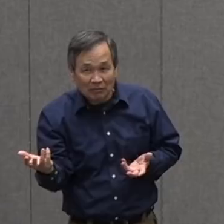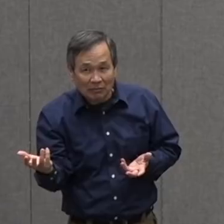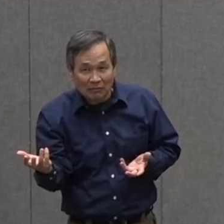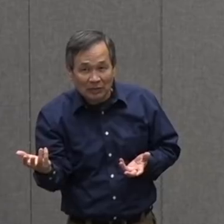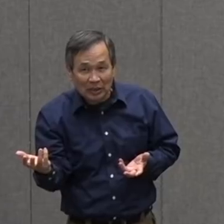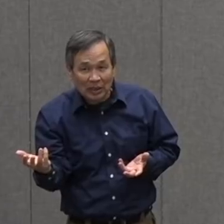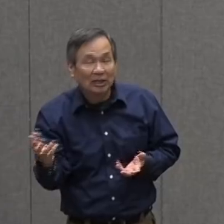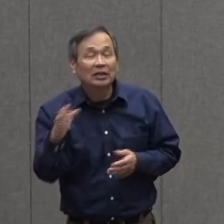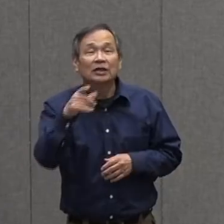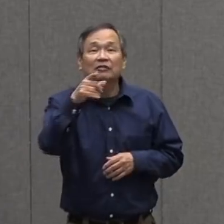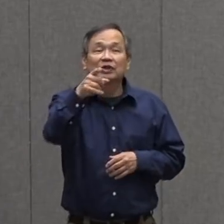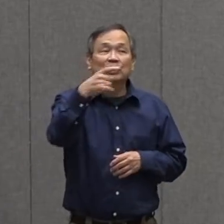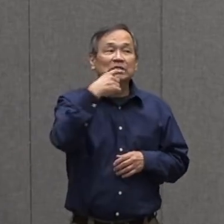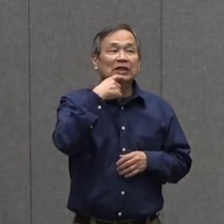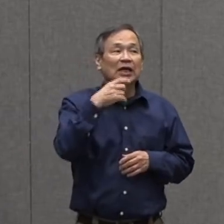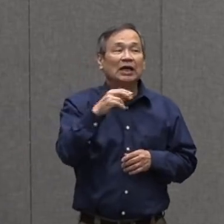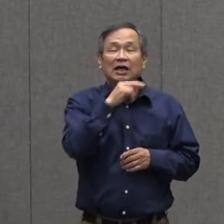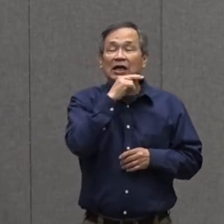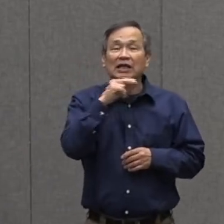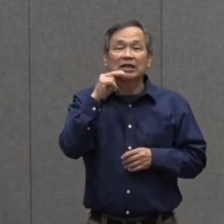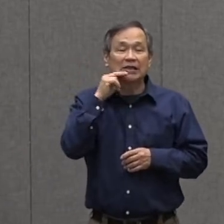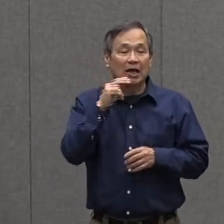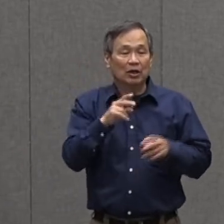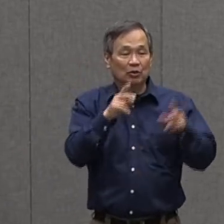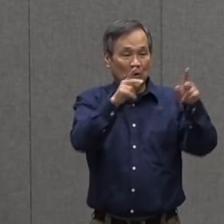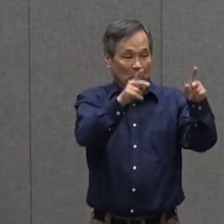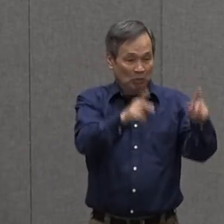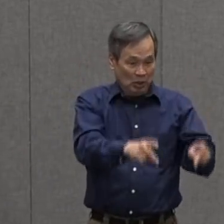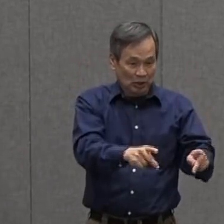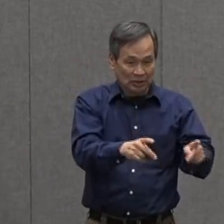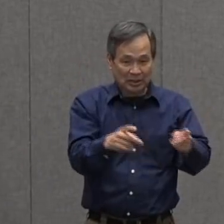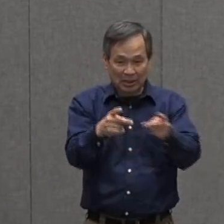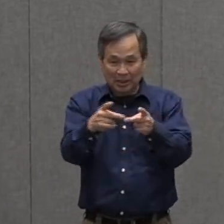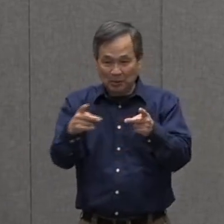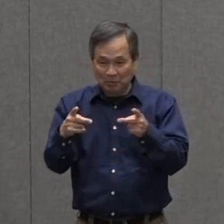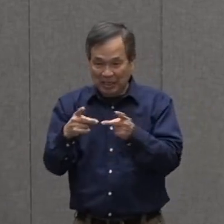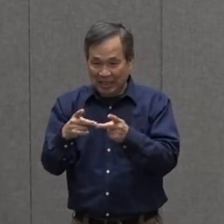If you said a noun is a person, a place, a thing,